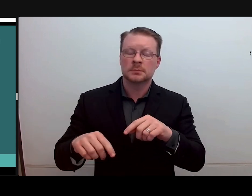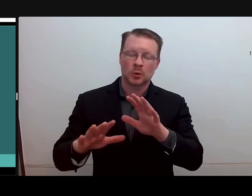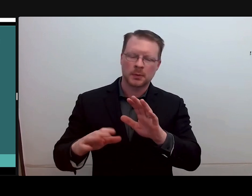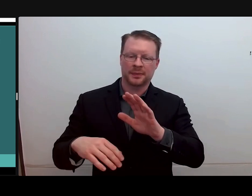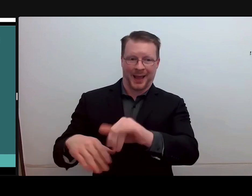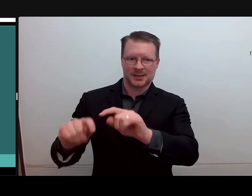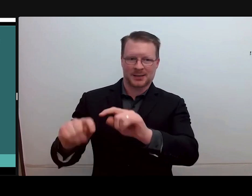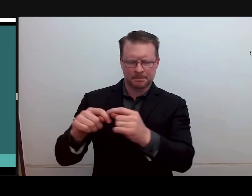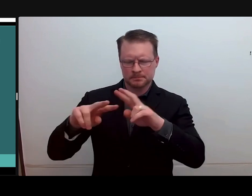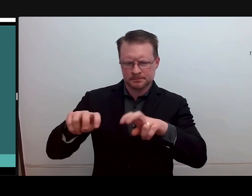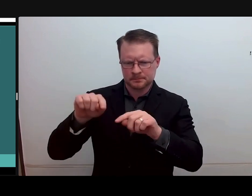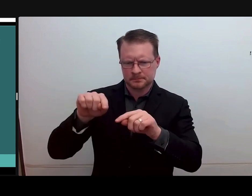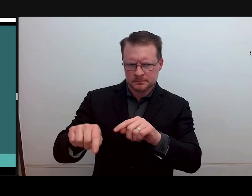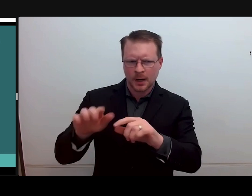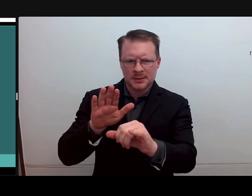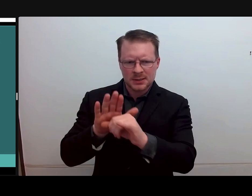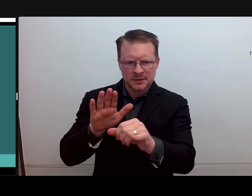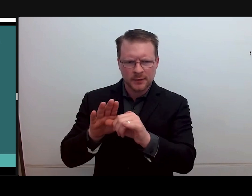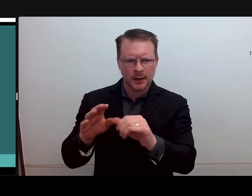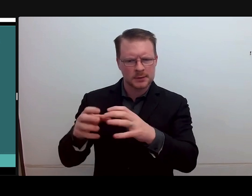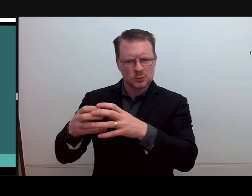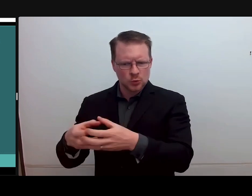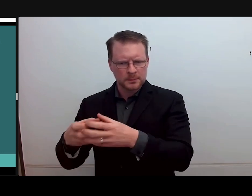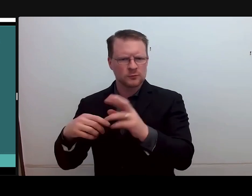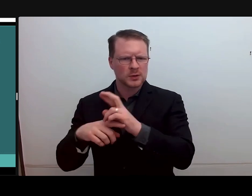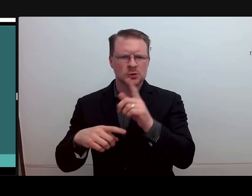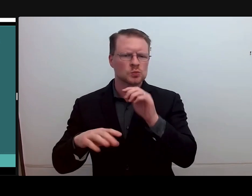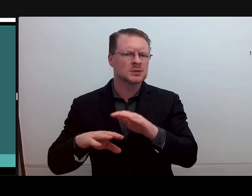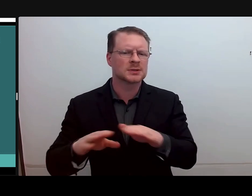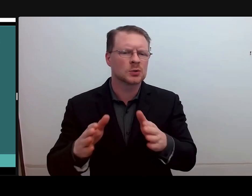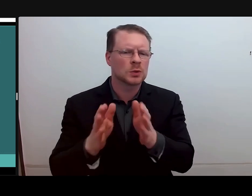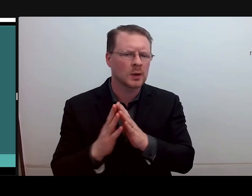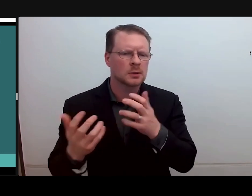So when we look more granularly at this, we can identify a group of residents